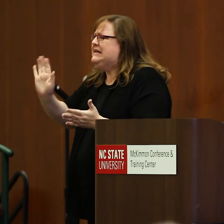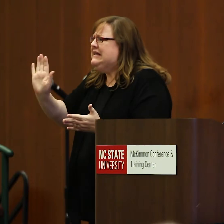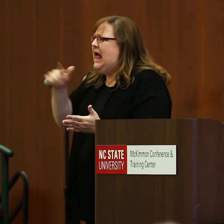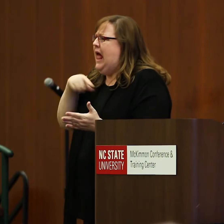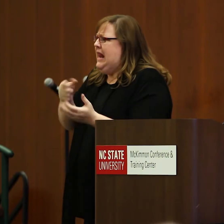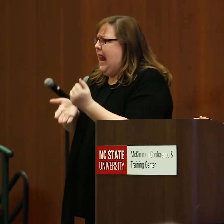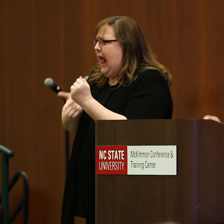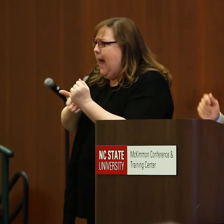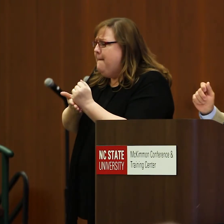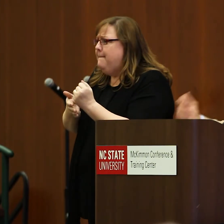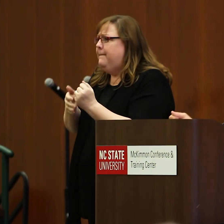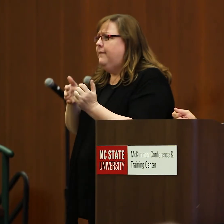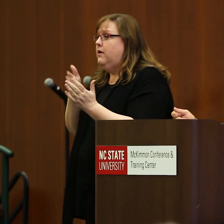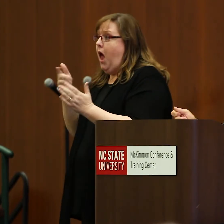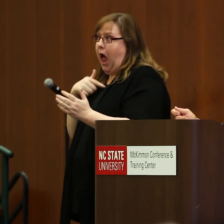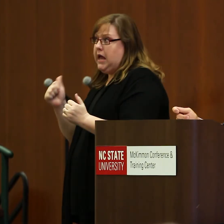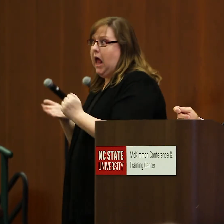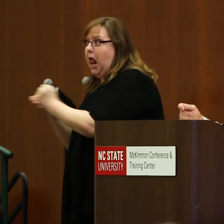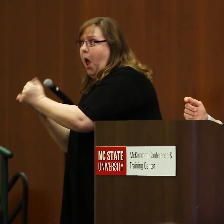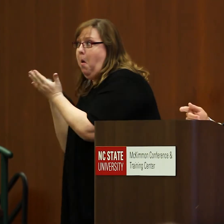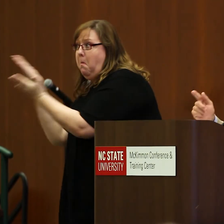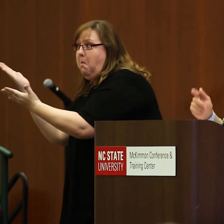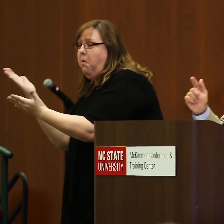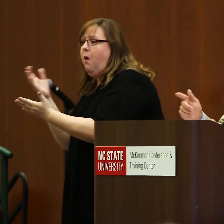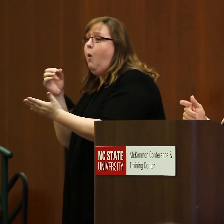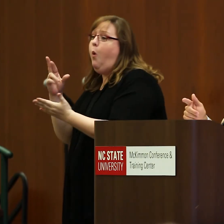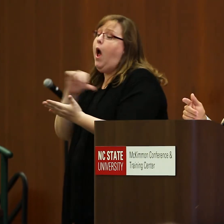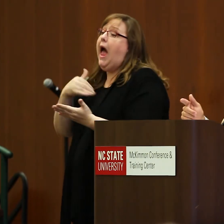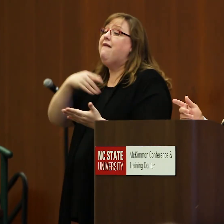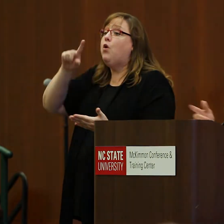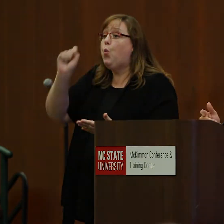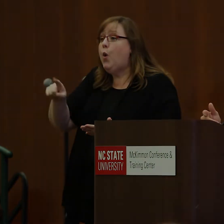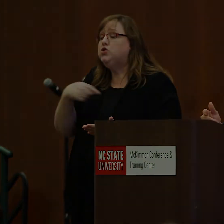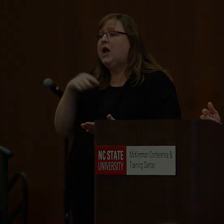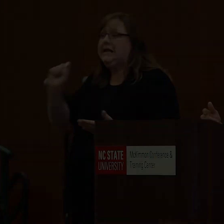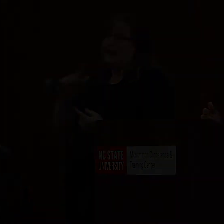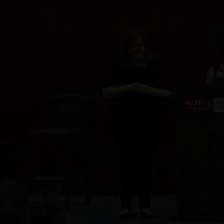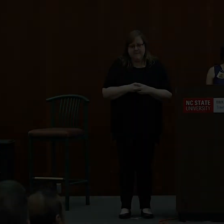or " I can help somebody else" or "I have a question that I need answered".